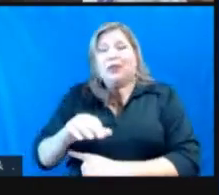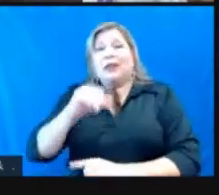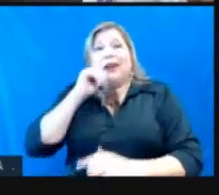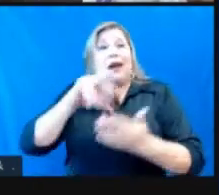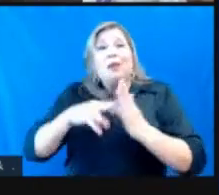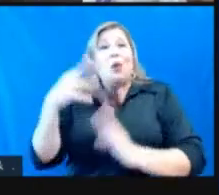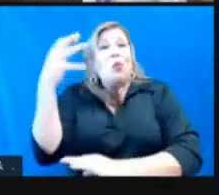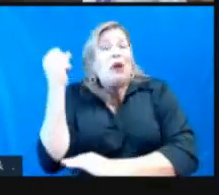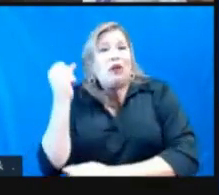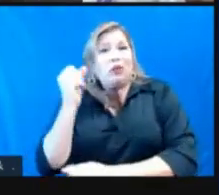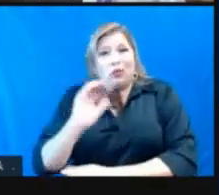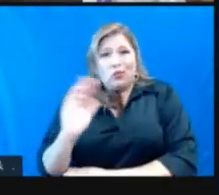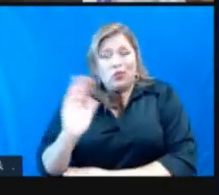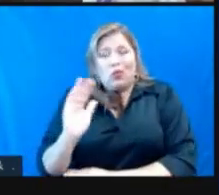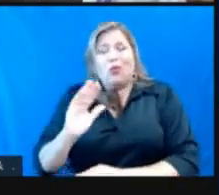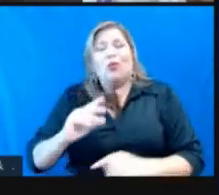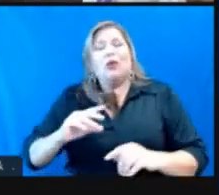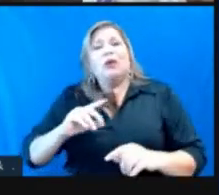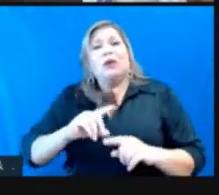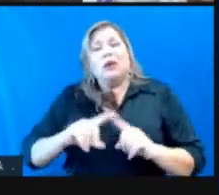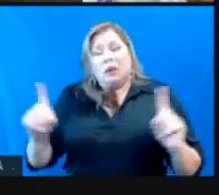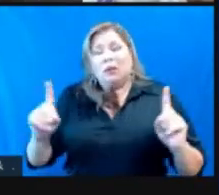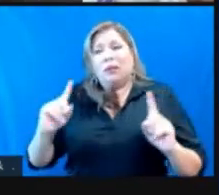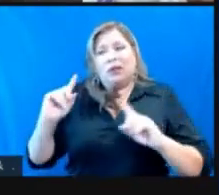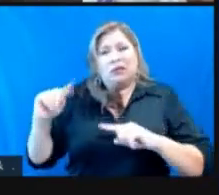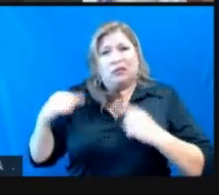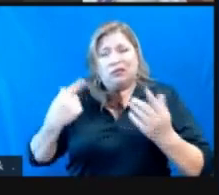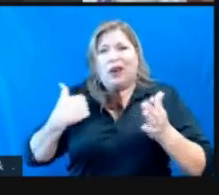piece, this sort of surge that we've been dealing with this is our highest